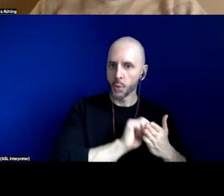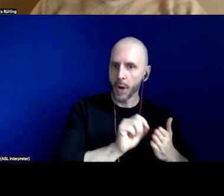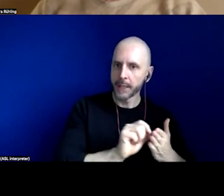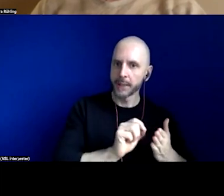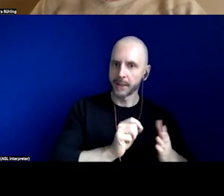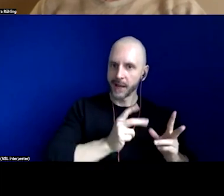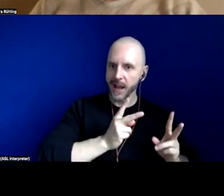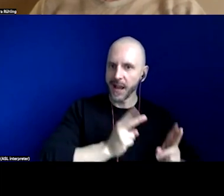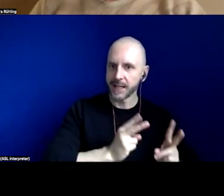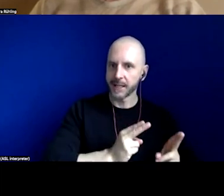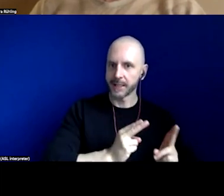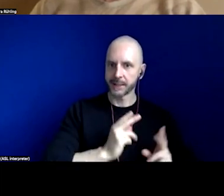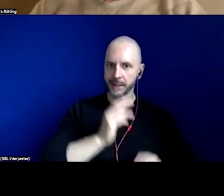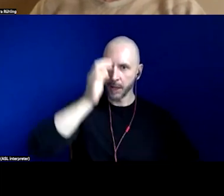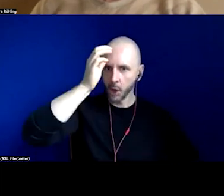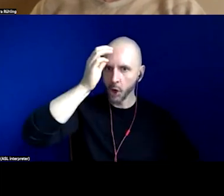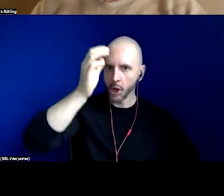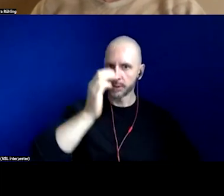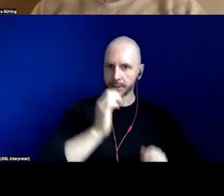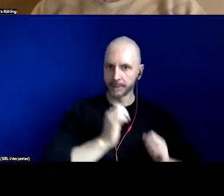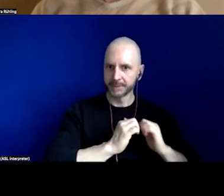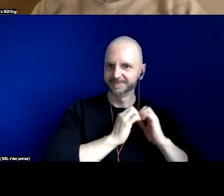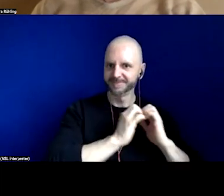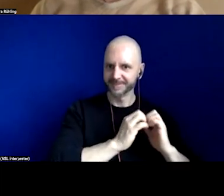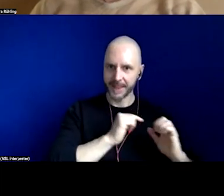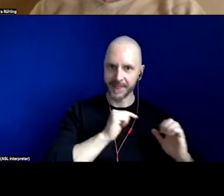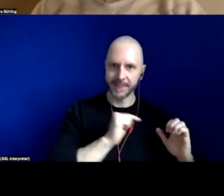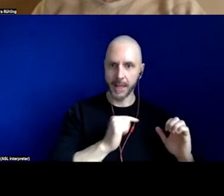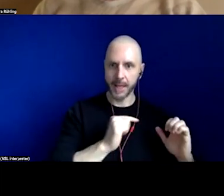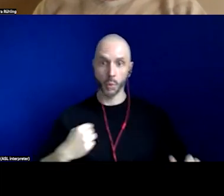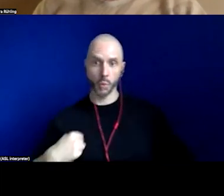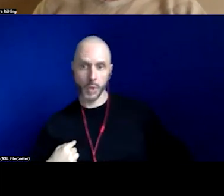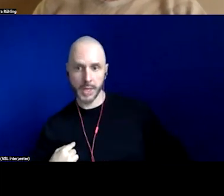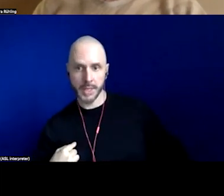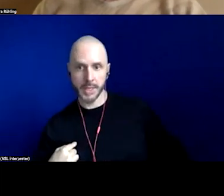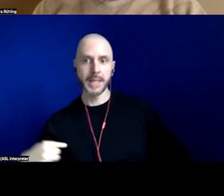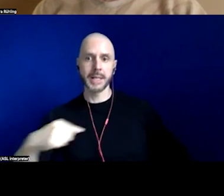the conceptualisation of the structures. We just support them. So, that means we can work